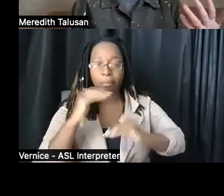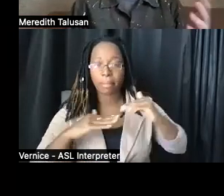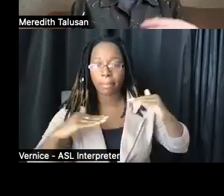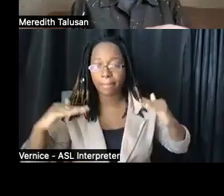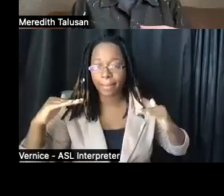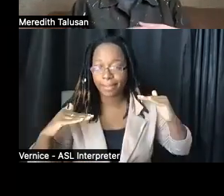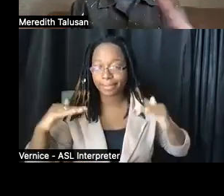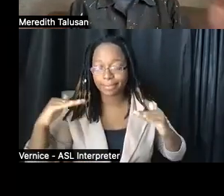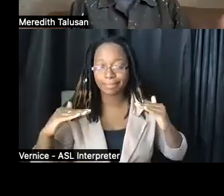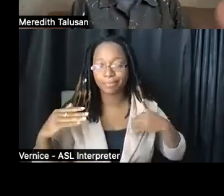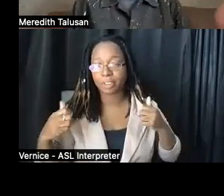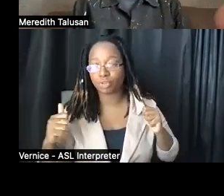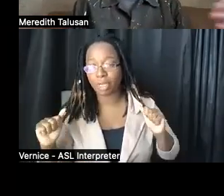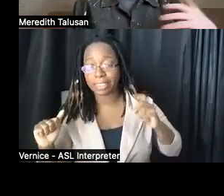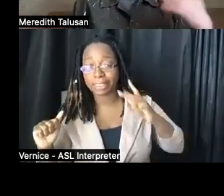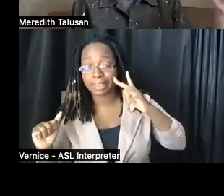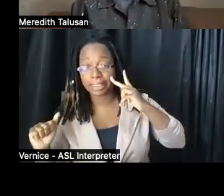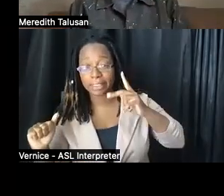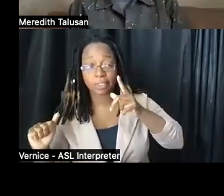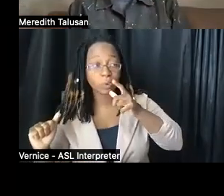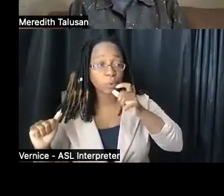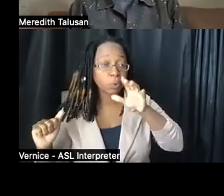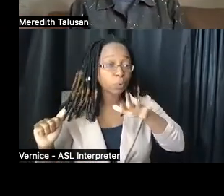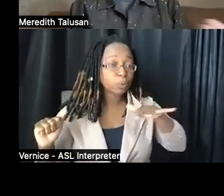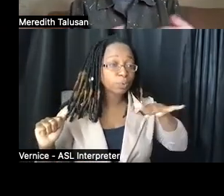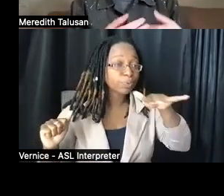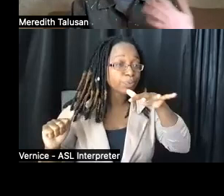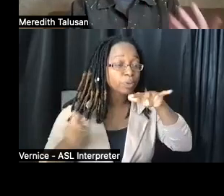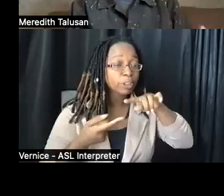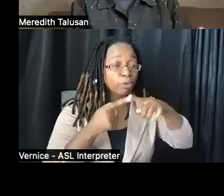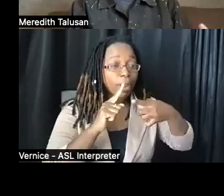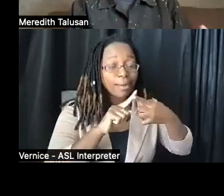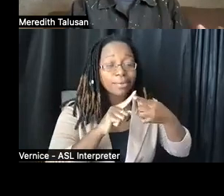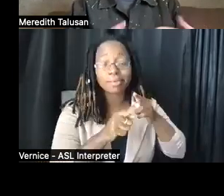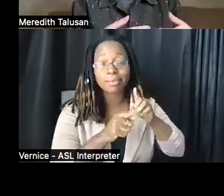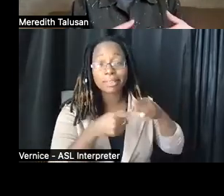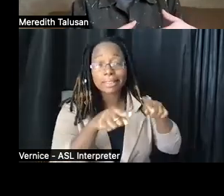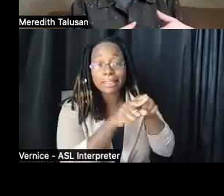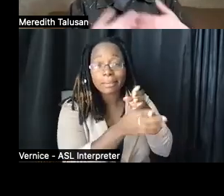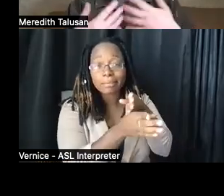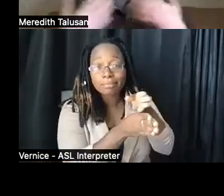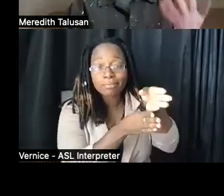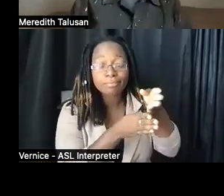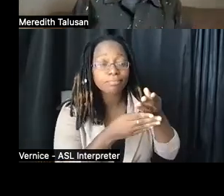like for me, there is a good balance and it is a balance that I cultivate between friends who